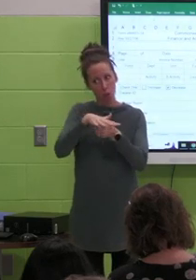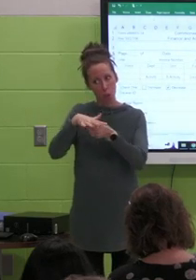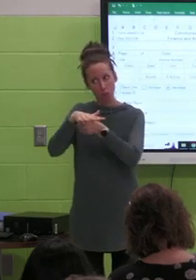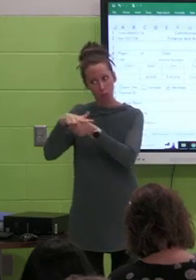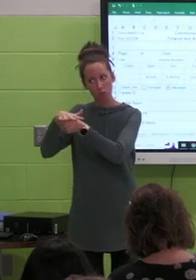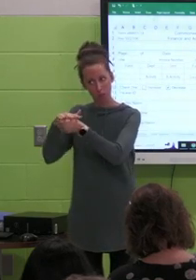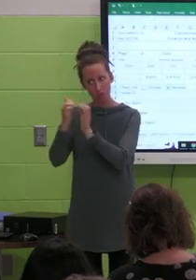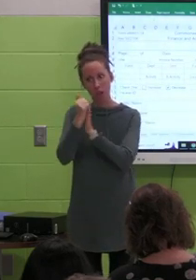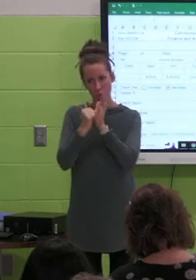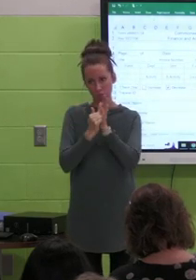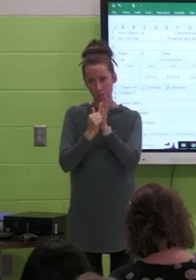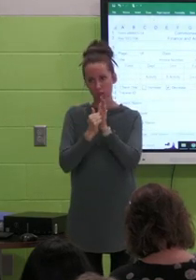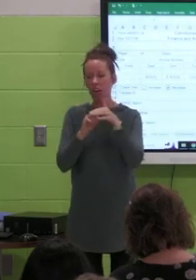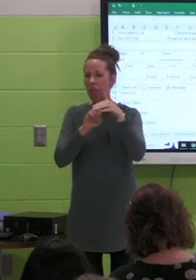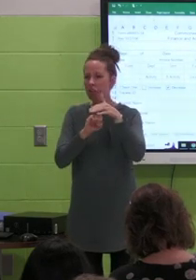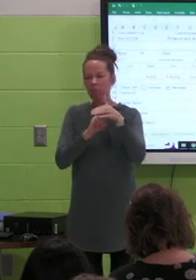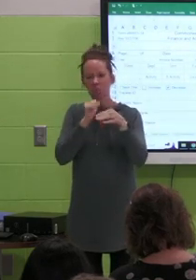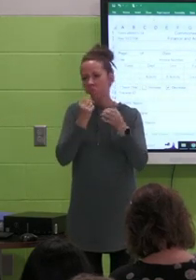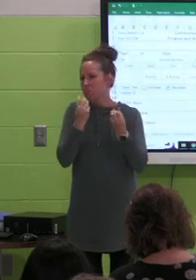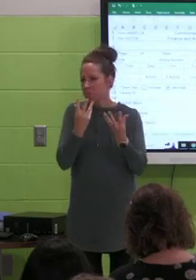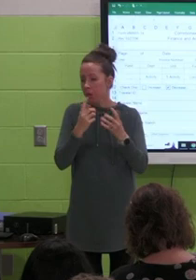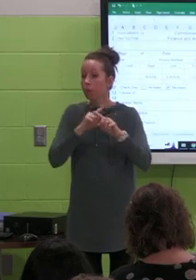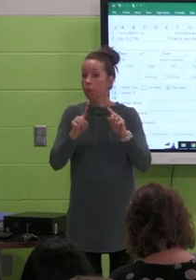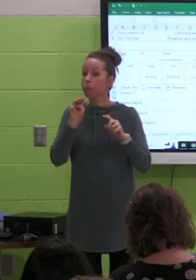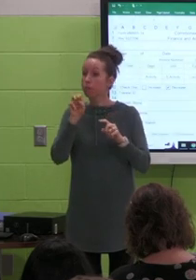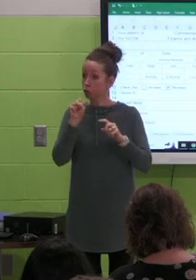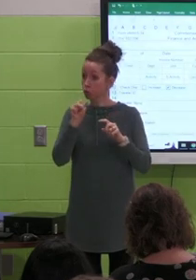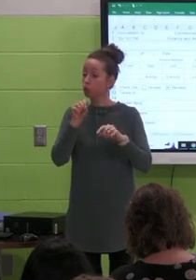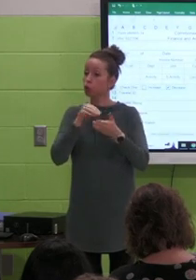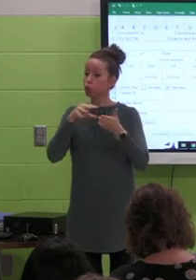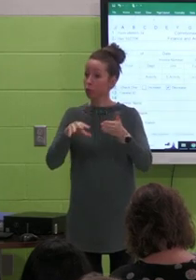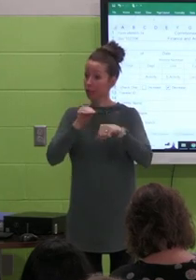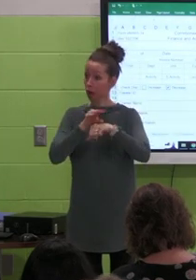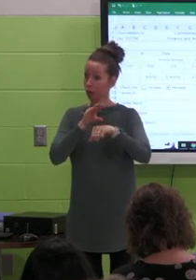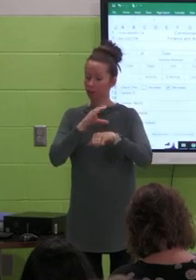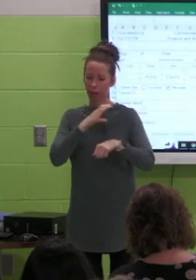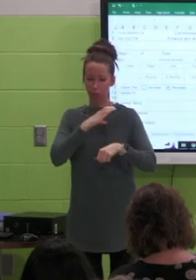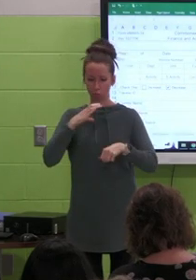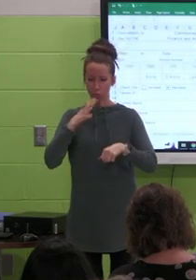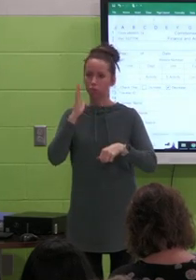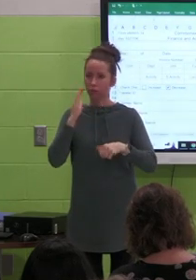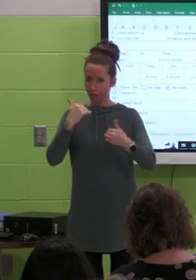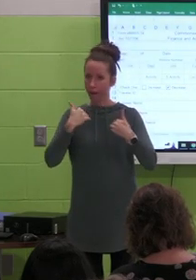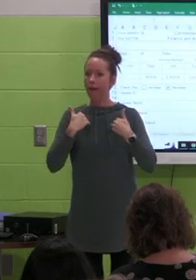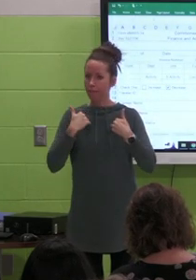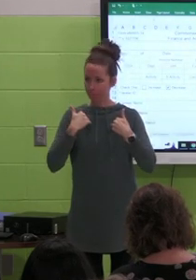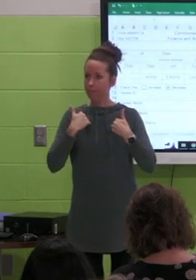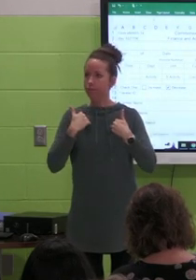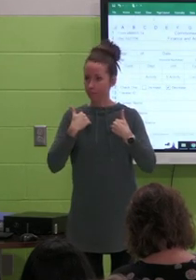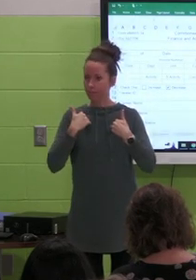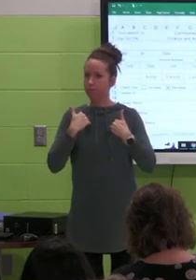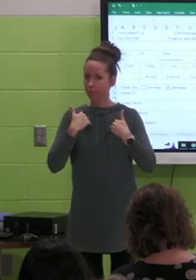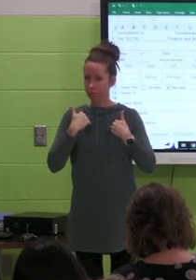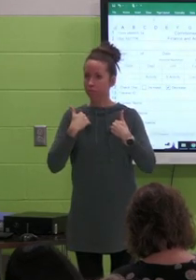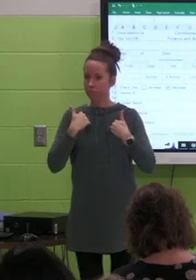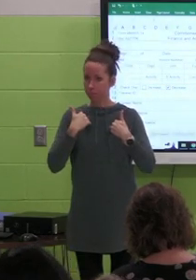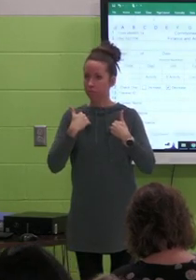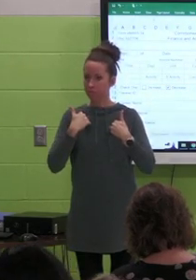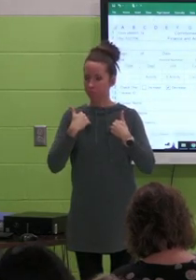not as many I can tell you Middle School student council used to have one and they um SBG used to